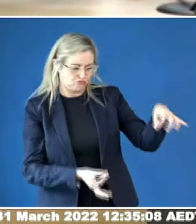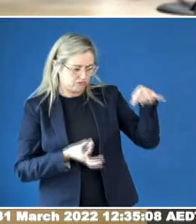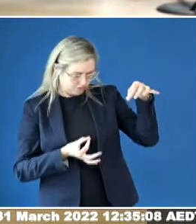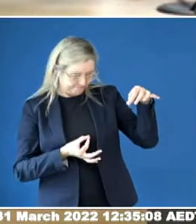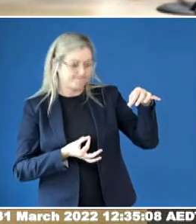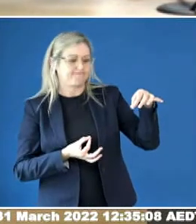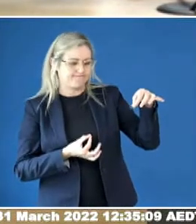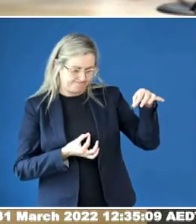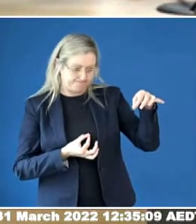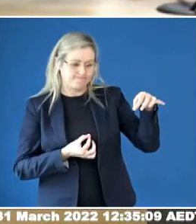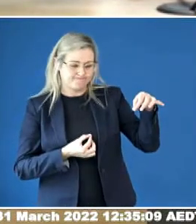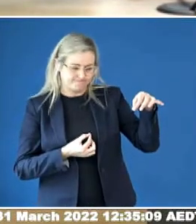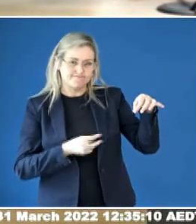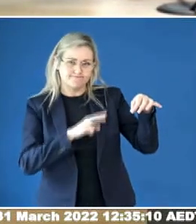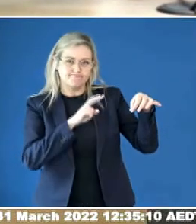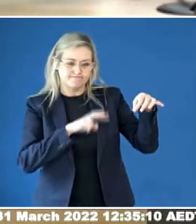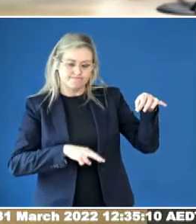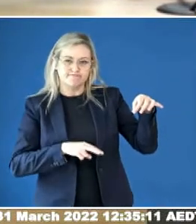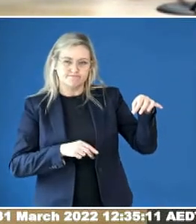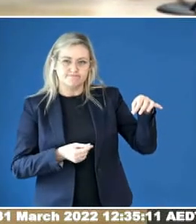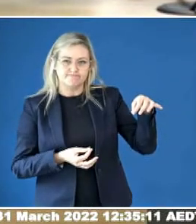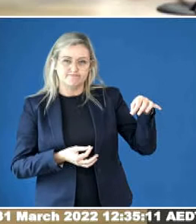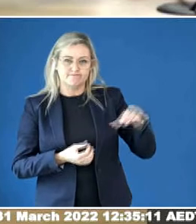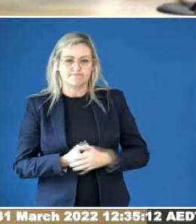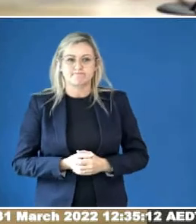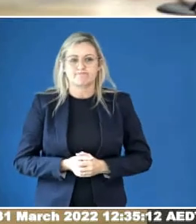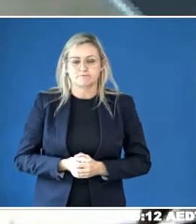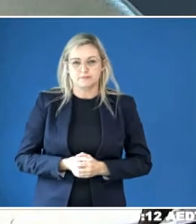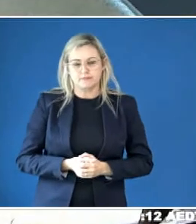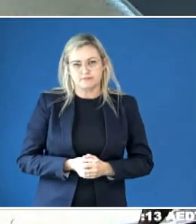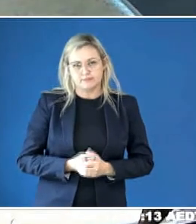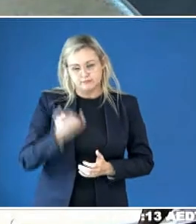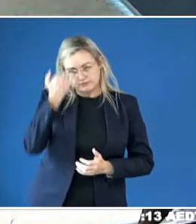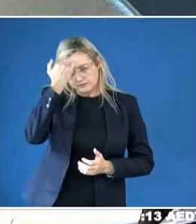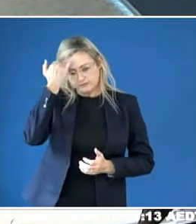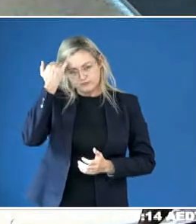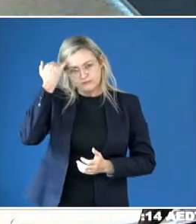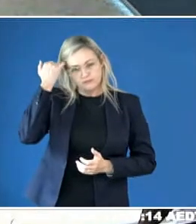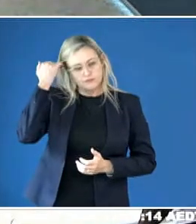that - at - tab 30.